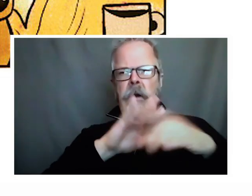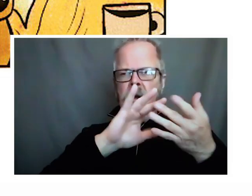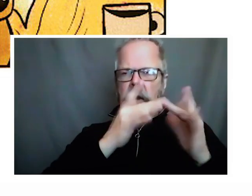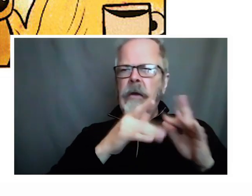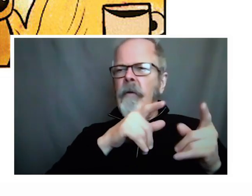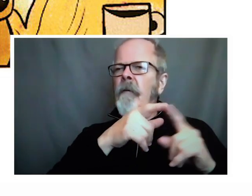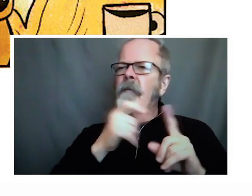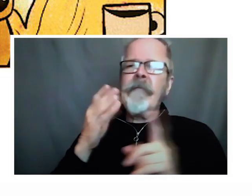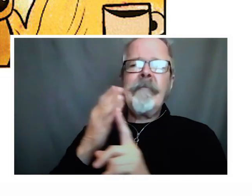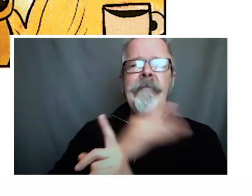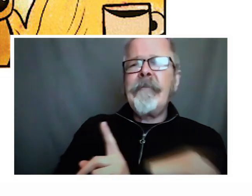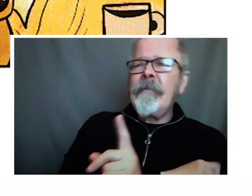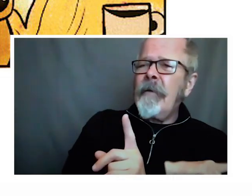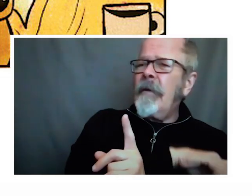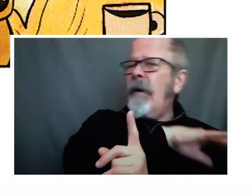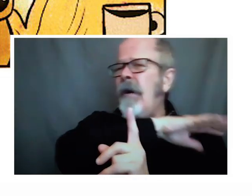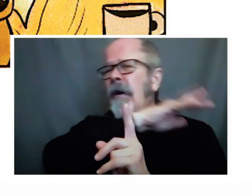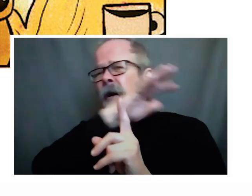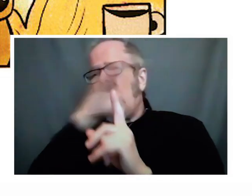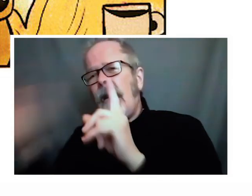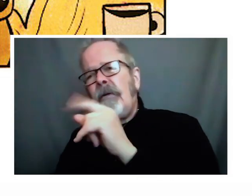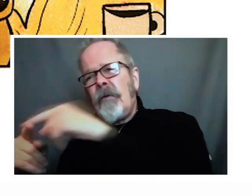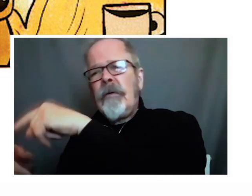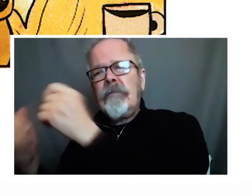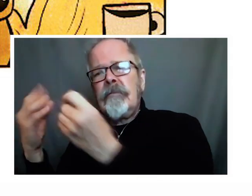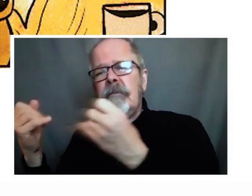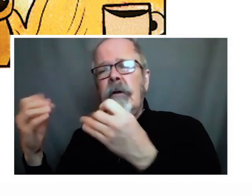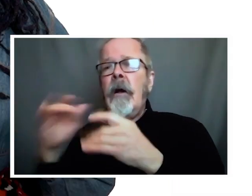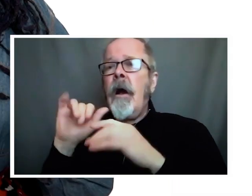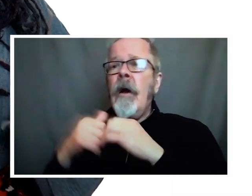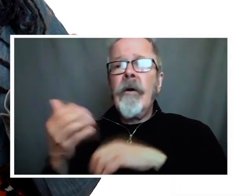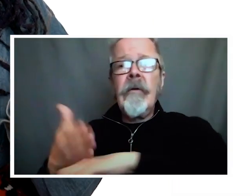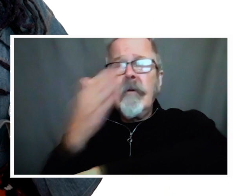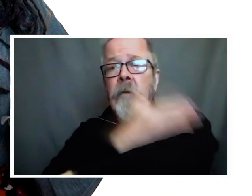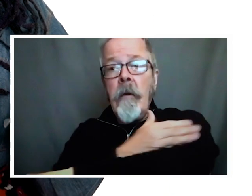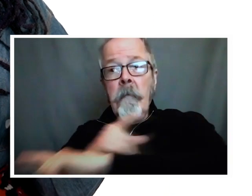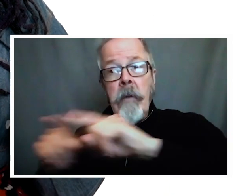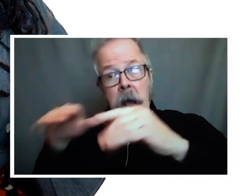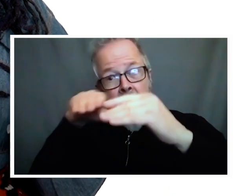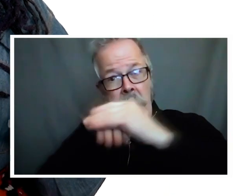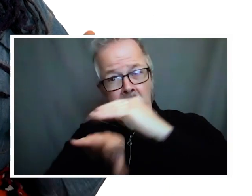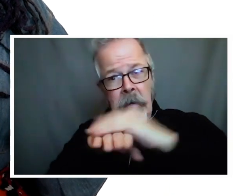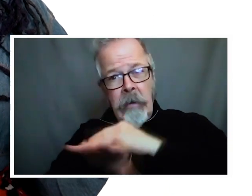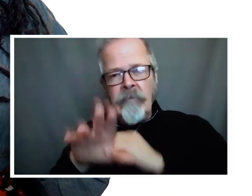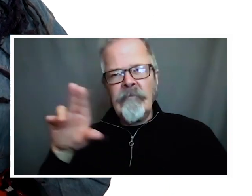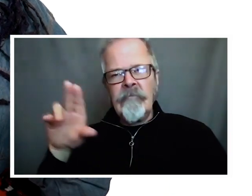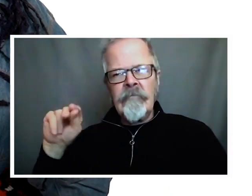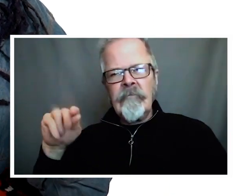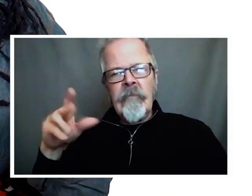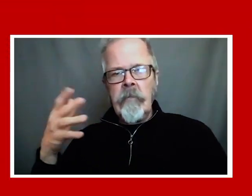[Audio Description] But accessibility on the internet is lagging behind.